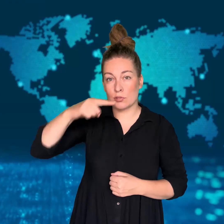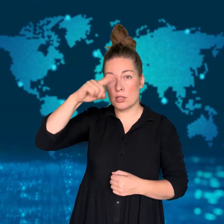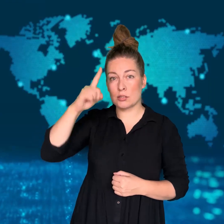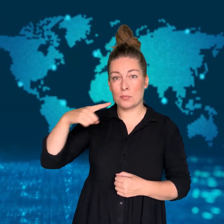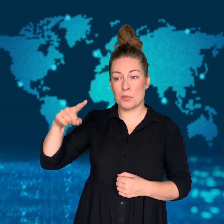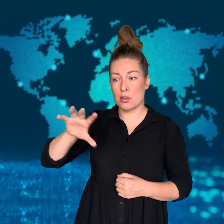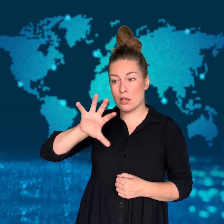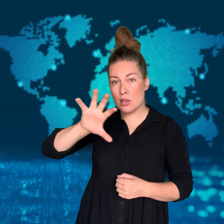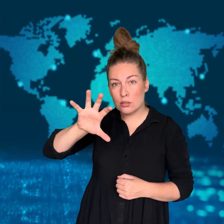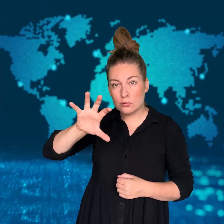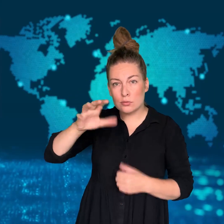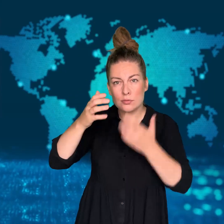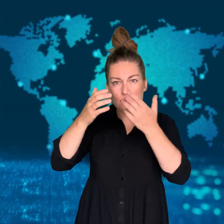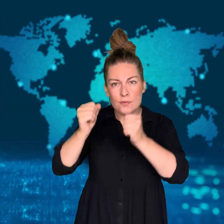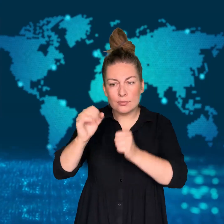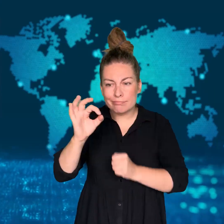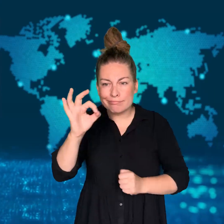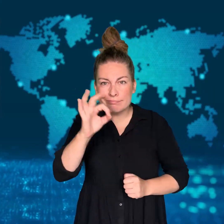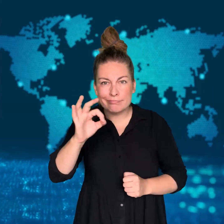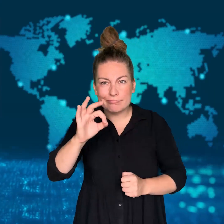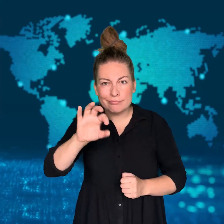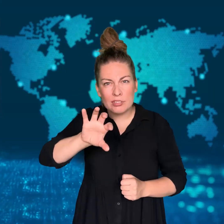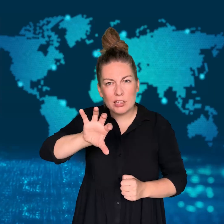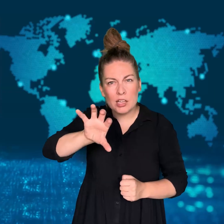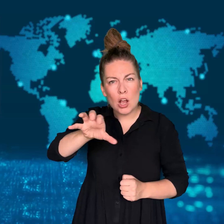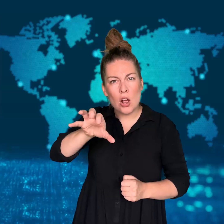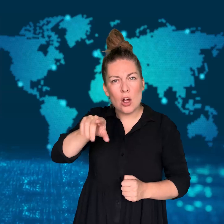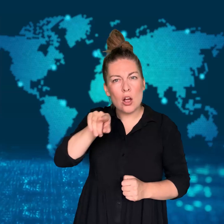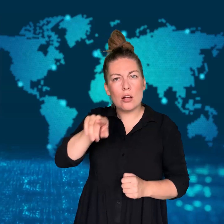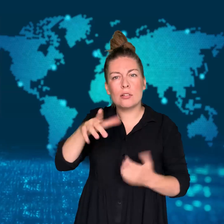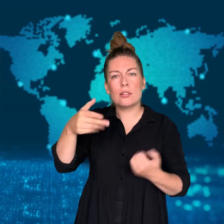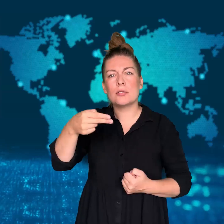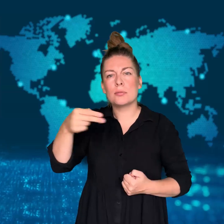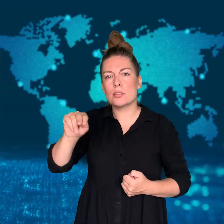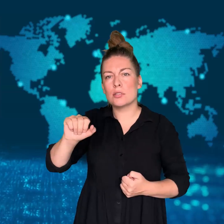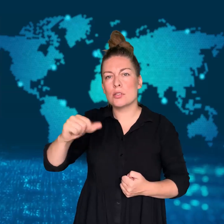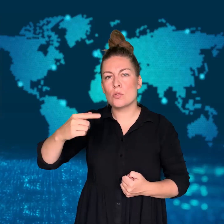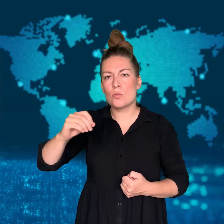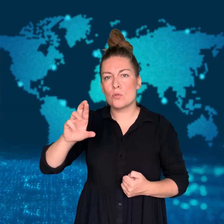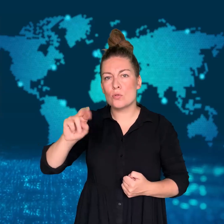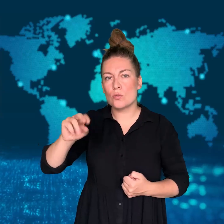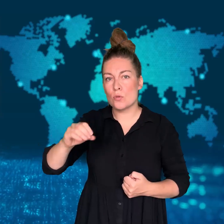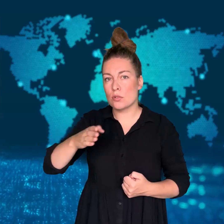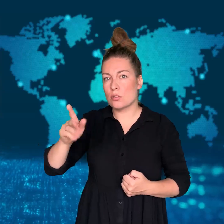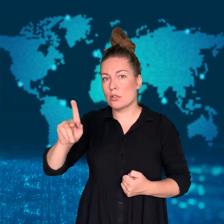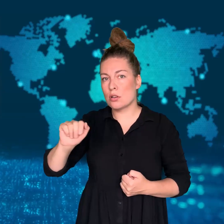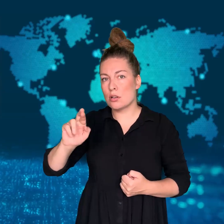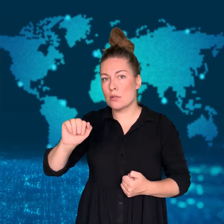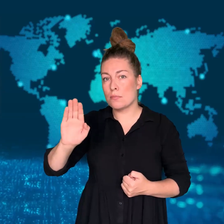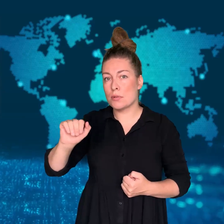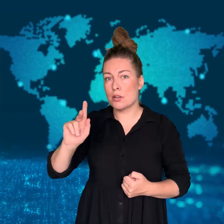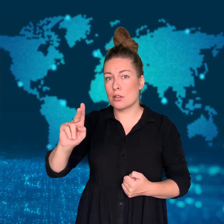[MONIKA]: Thousands of ethnic Armenians fled their homes